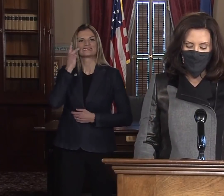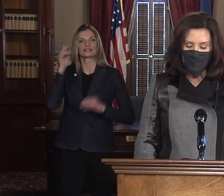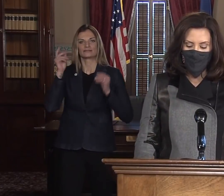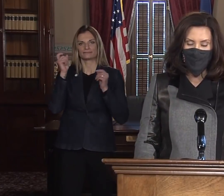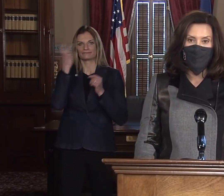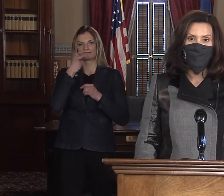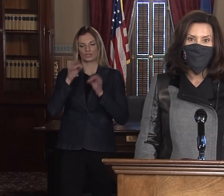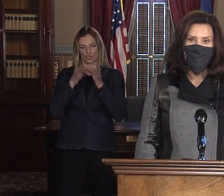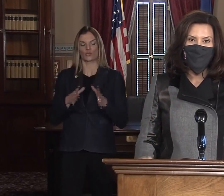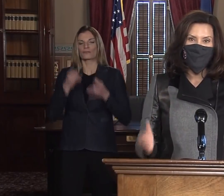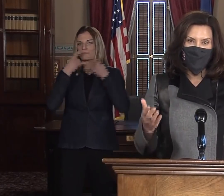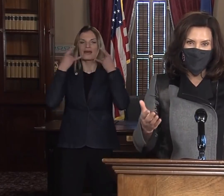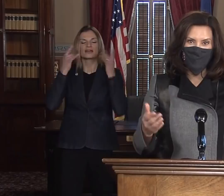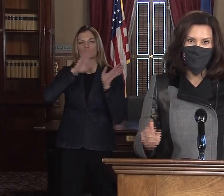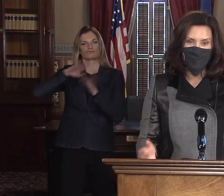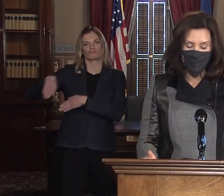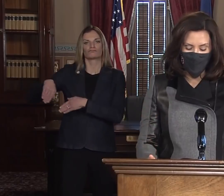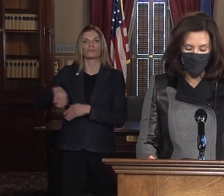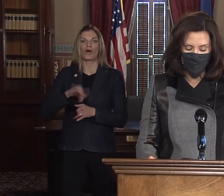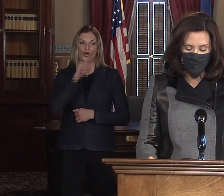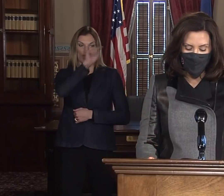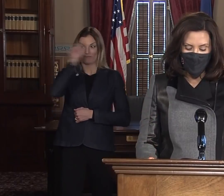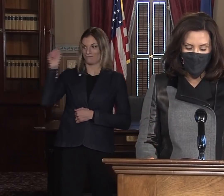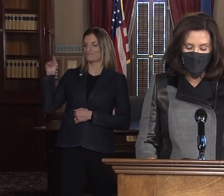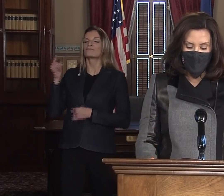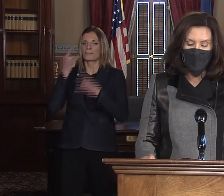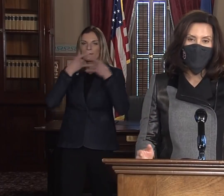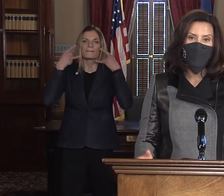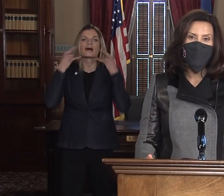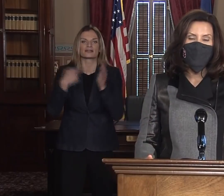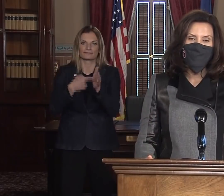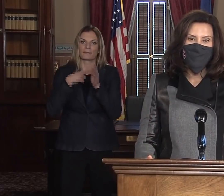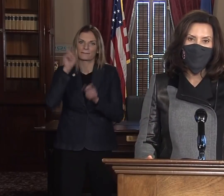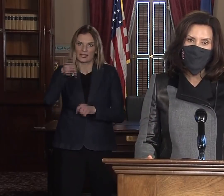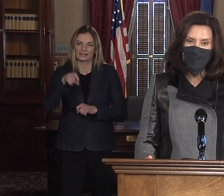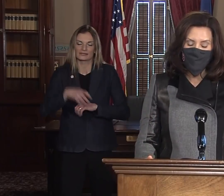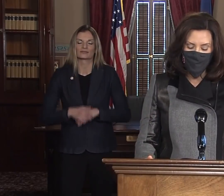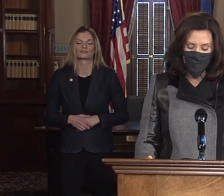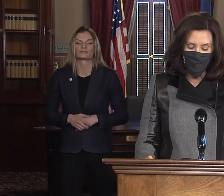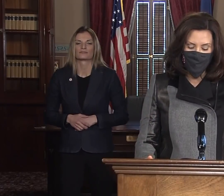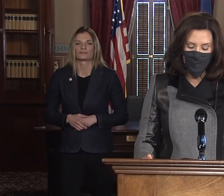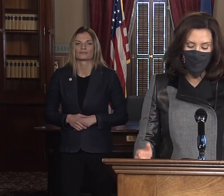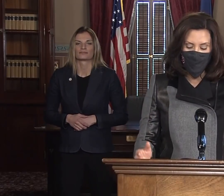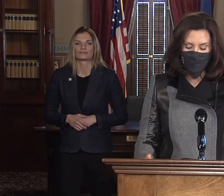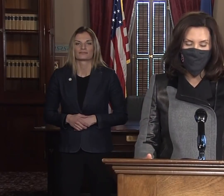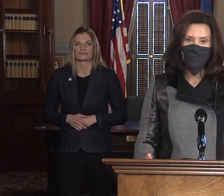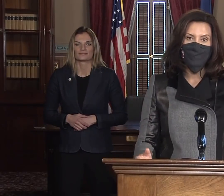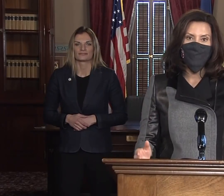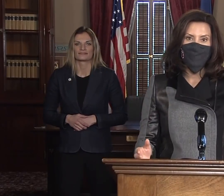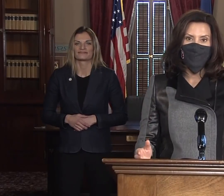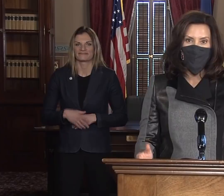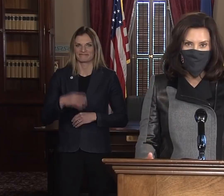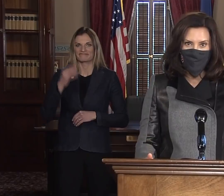WITH THE EXCEPTION OF OUR INTERPRETERS WHO NEED TO HAVE THEIR MOUTHS EXPOSED TO ENSURE